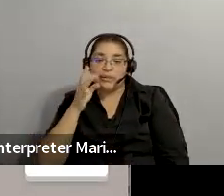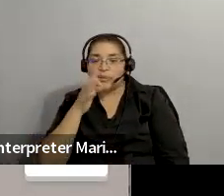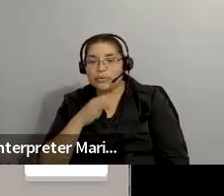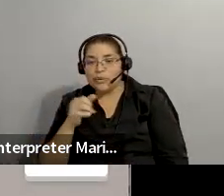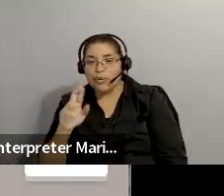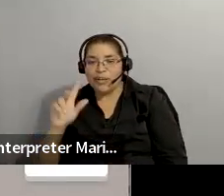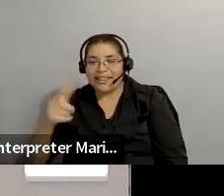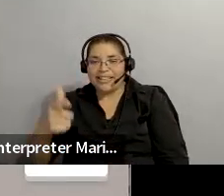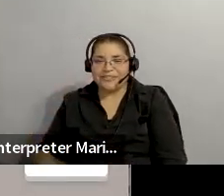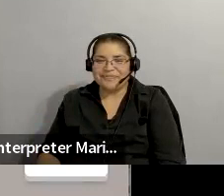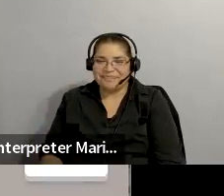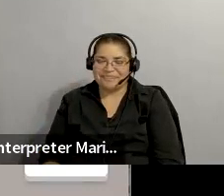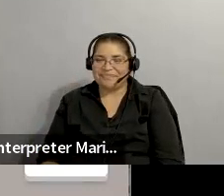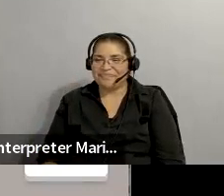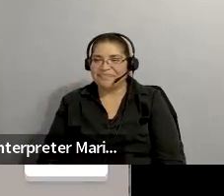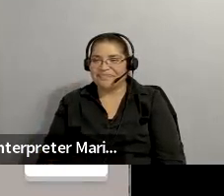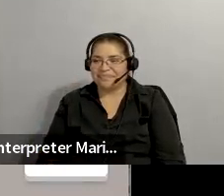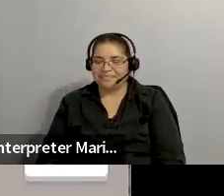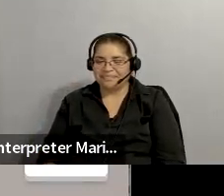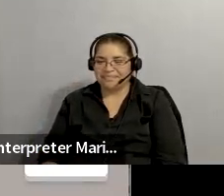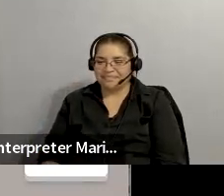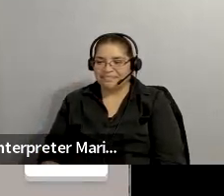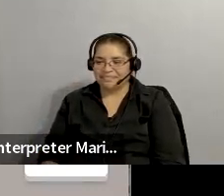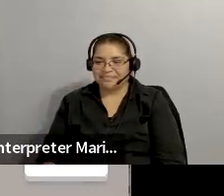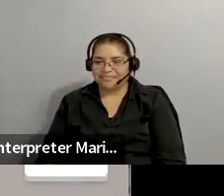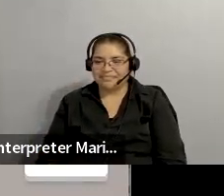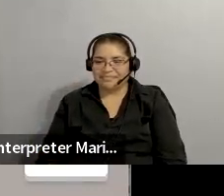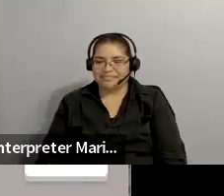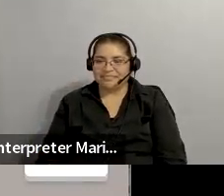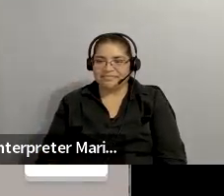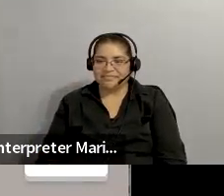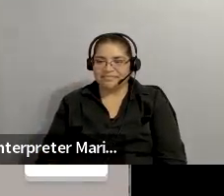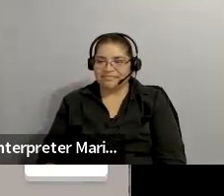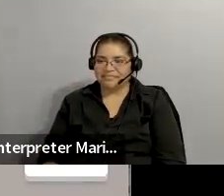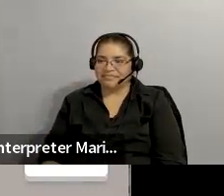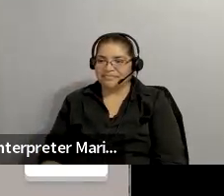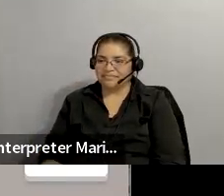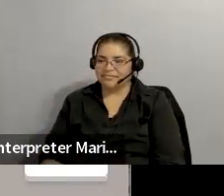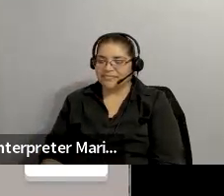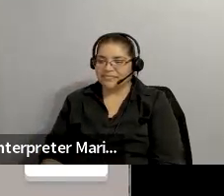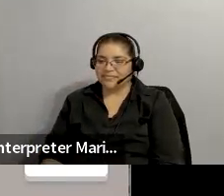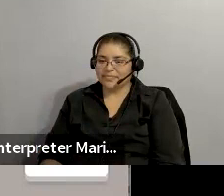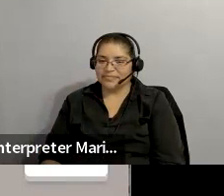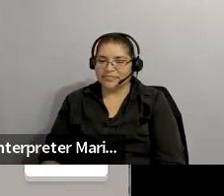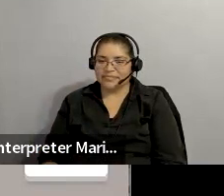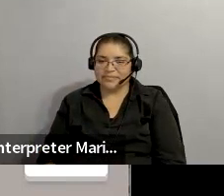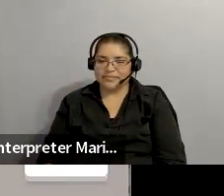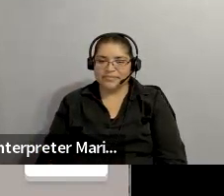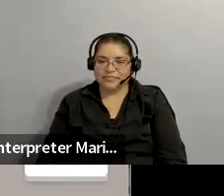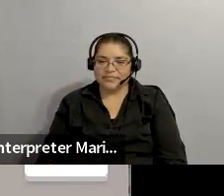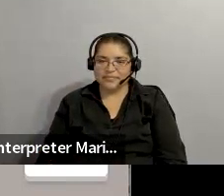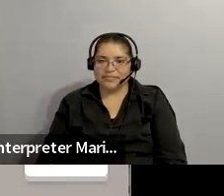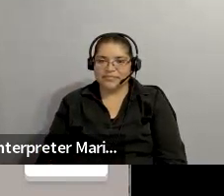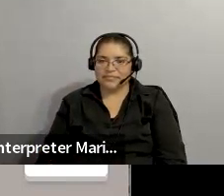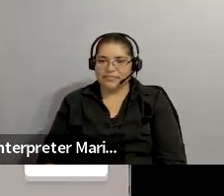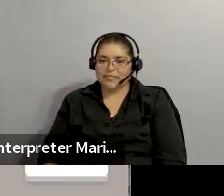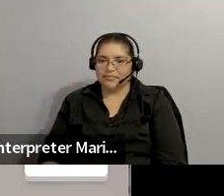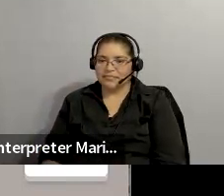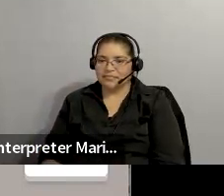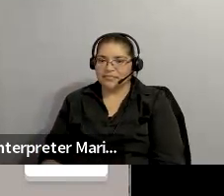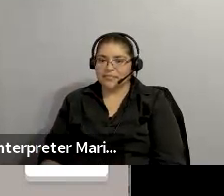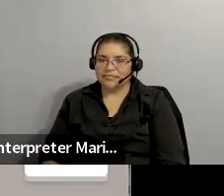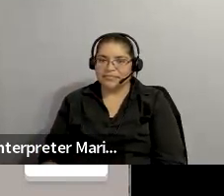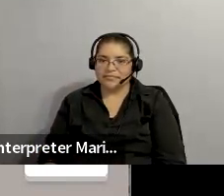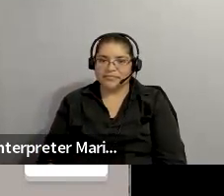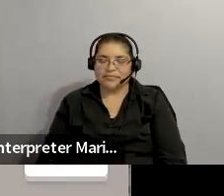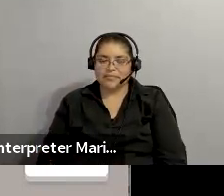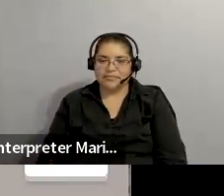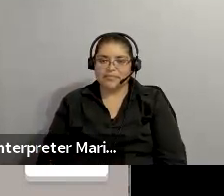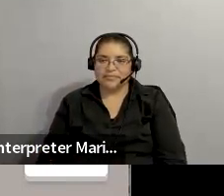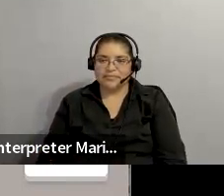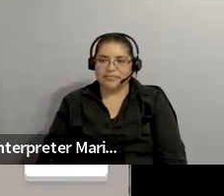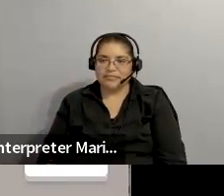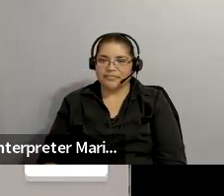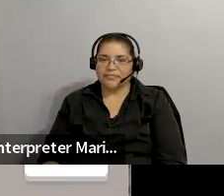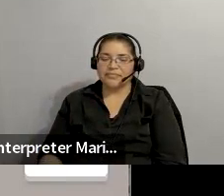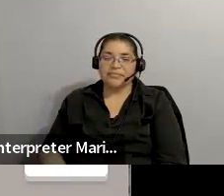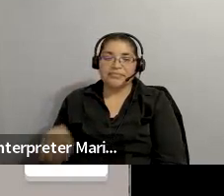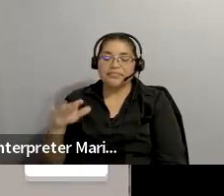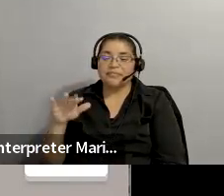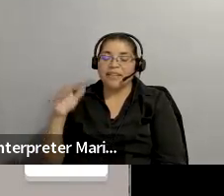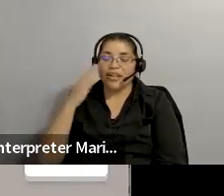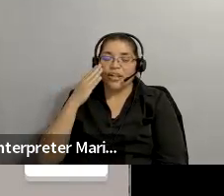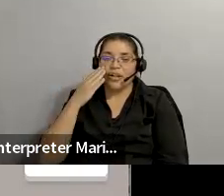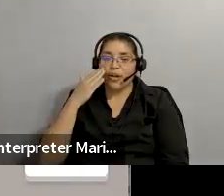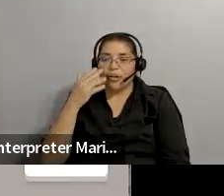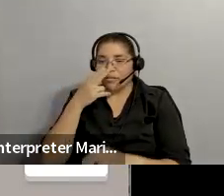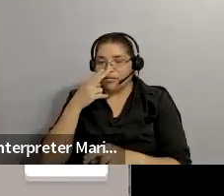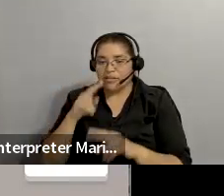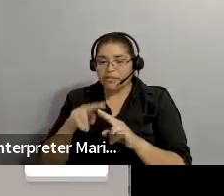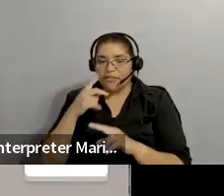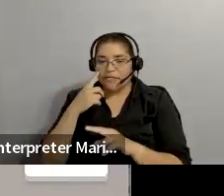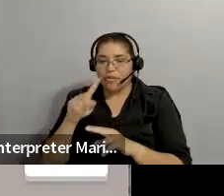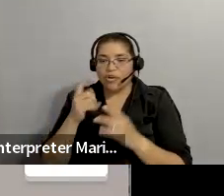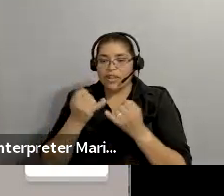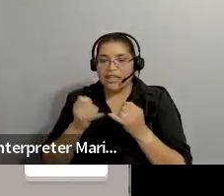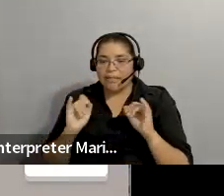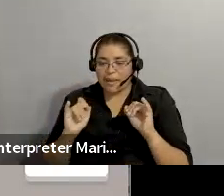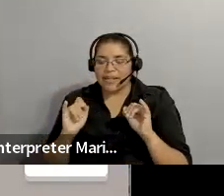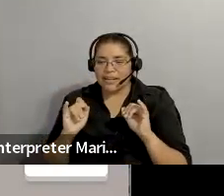[ Multiple people talking ]